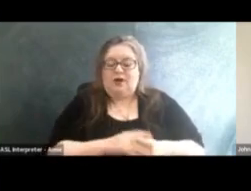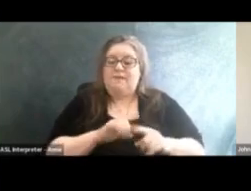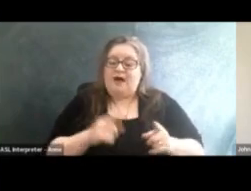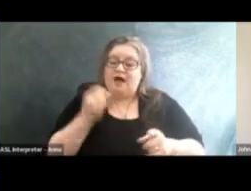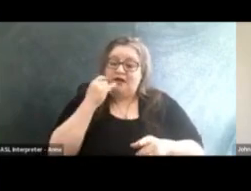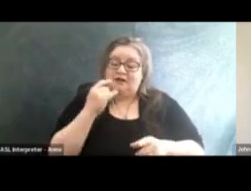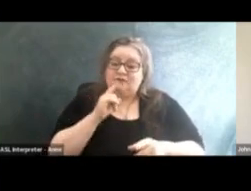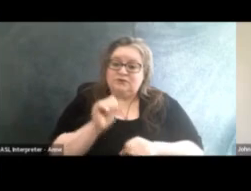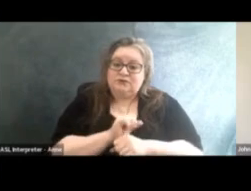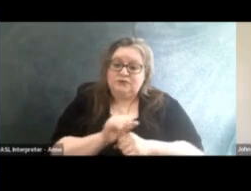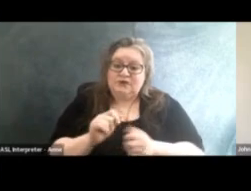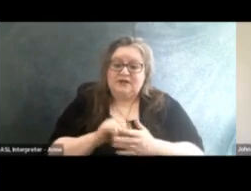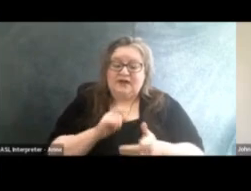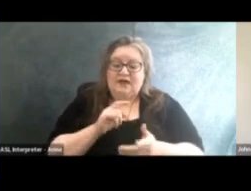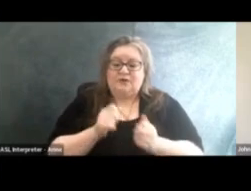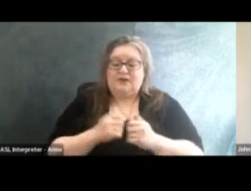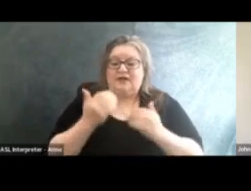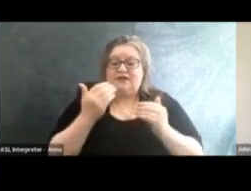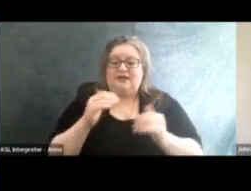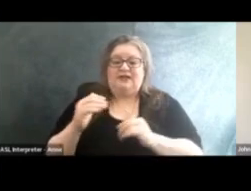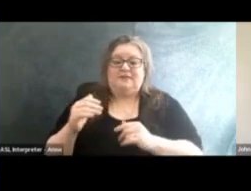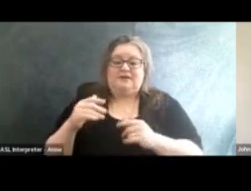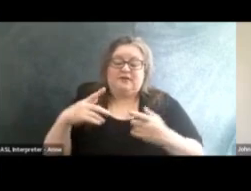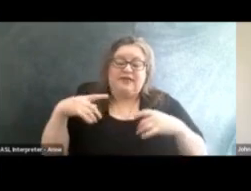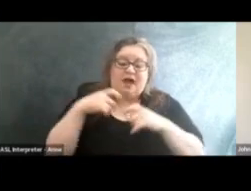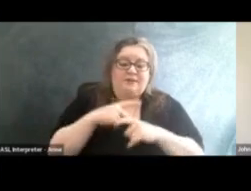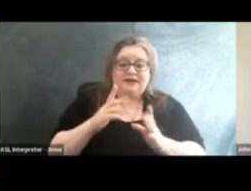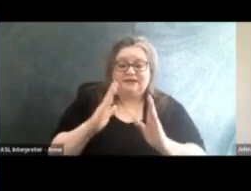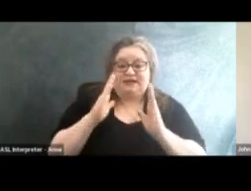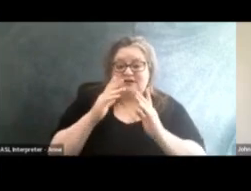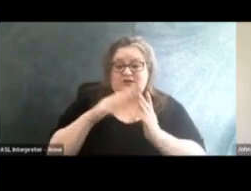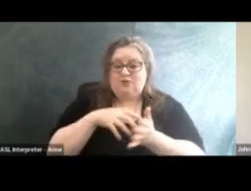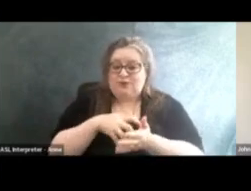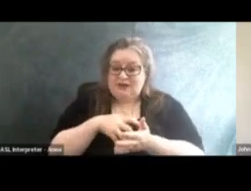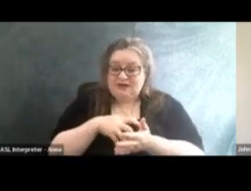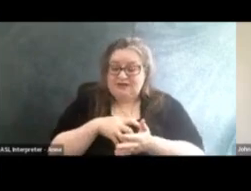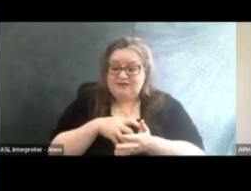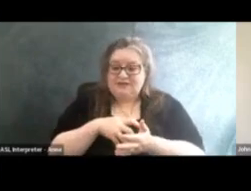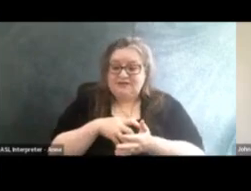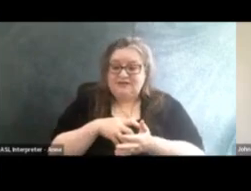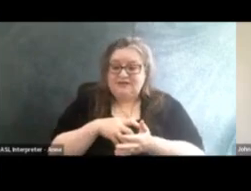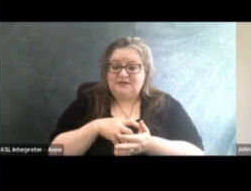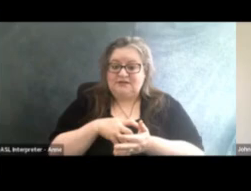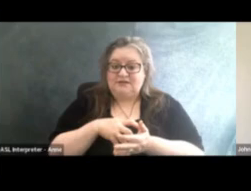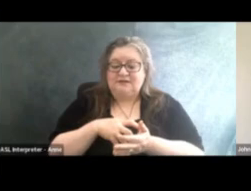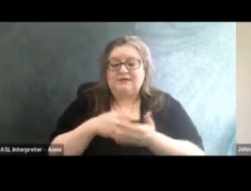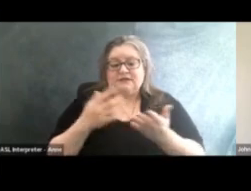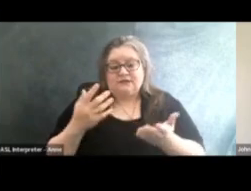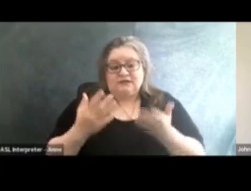it is true that with a with a complex attention weakness, one will be able to pay attention